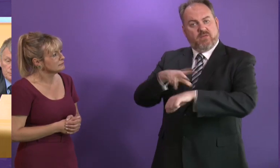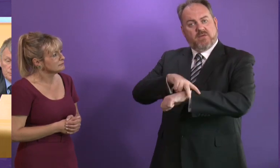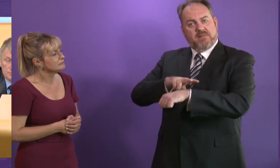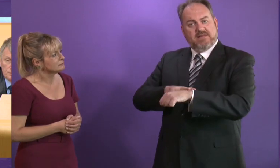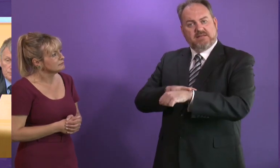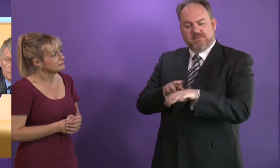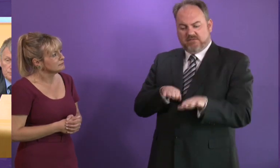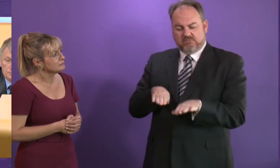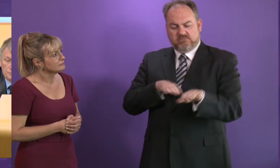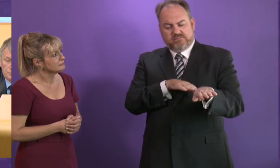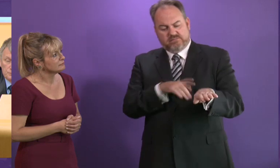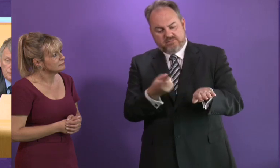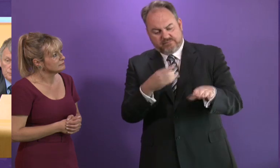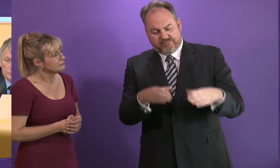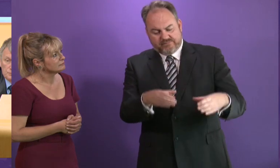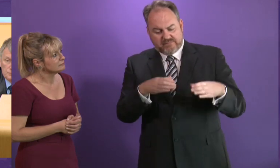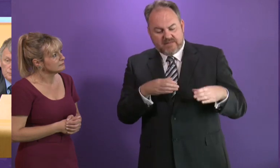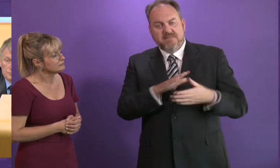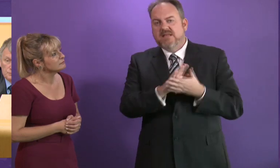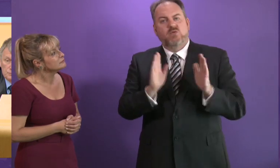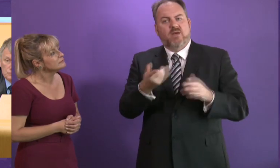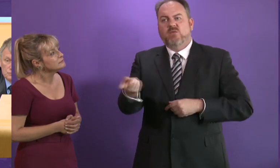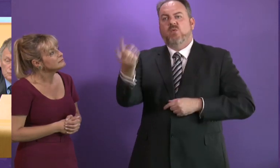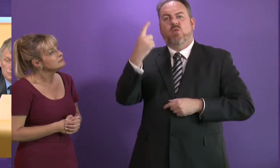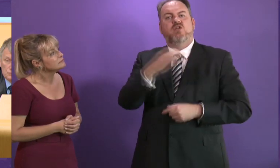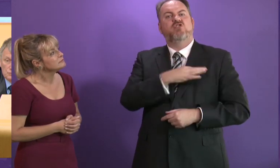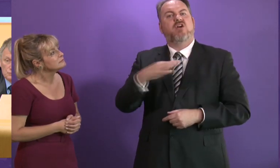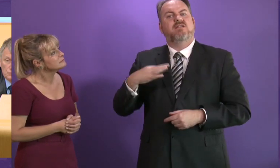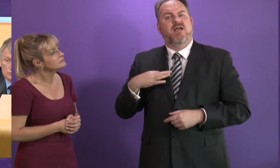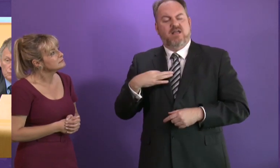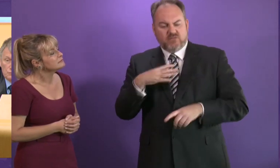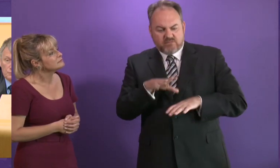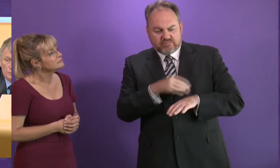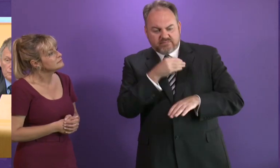longer be required to attend to take a sample. Will the First Minister outline the benefits